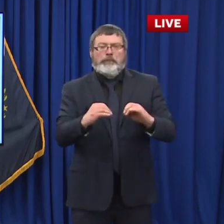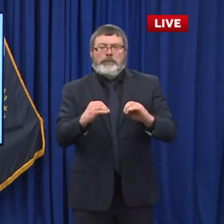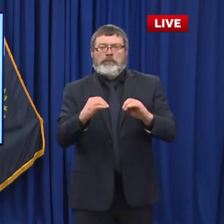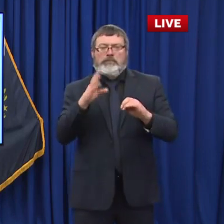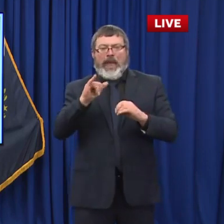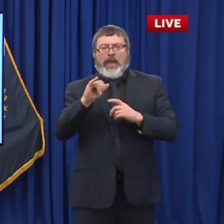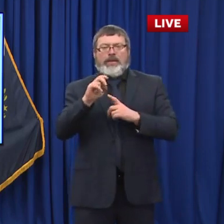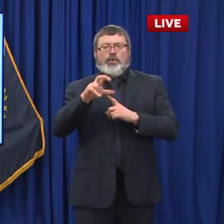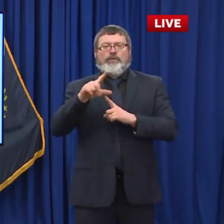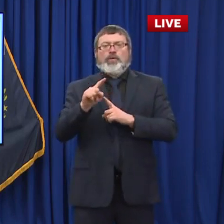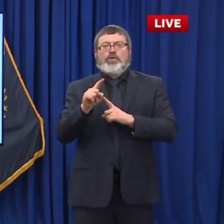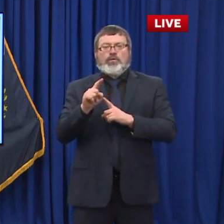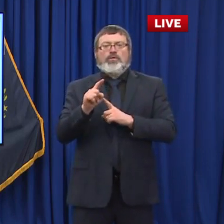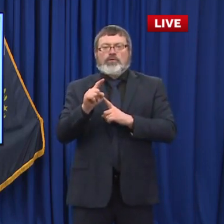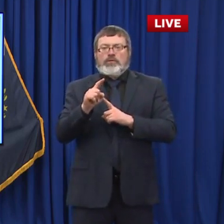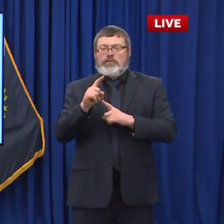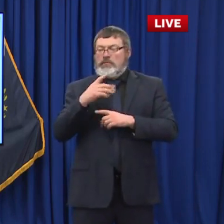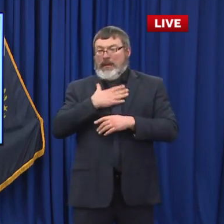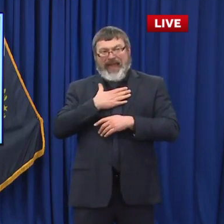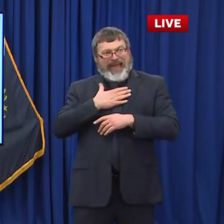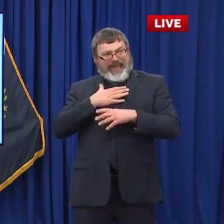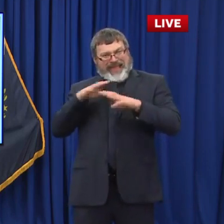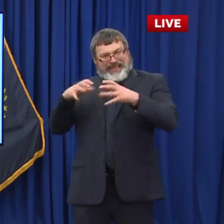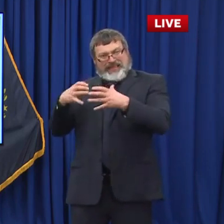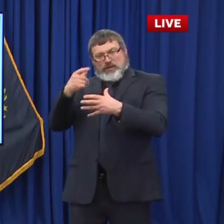I THINK THE TEAM DID A GREAT JOB.